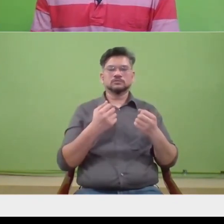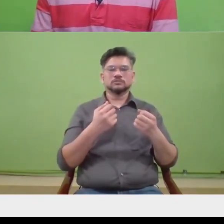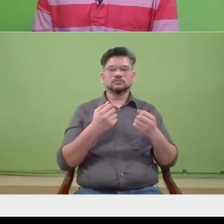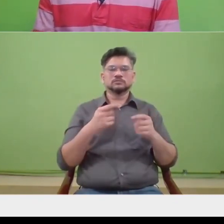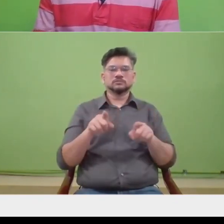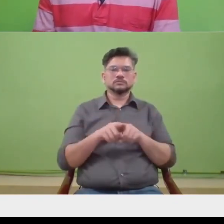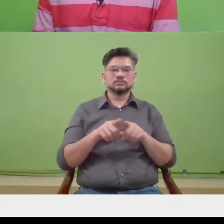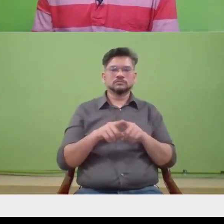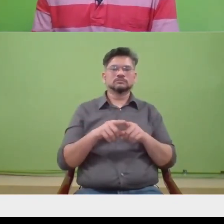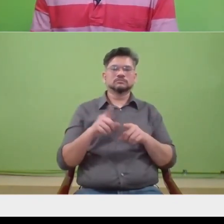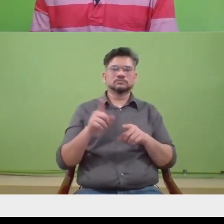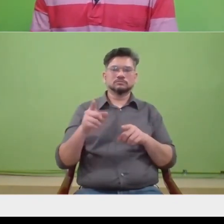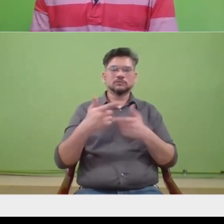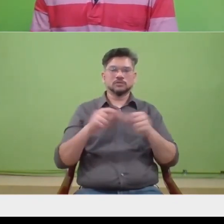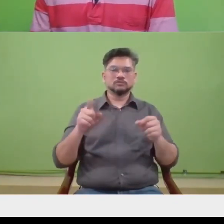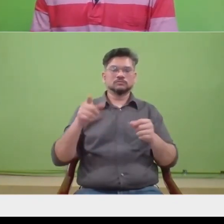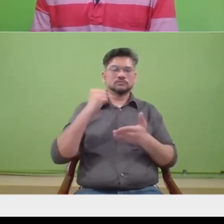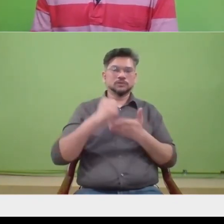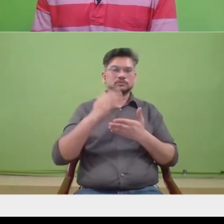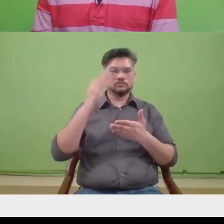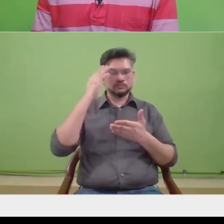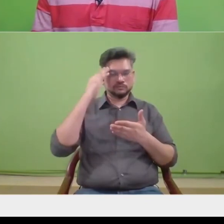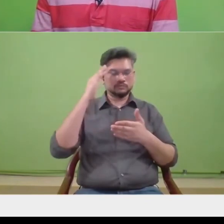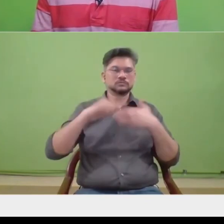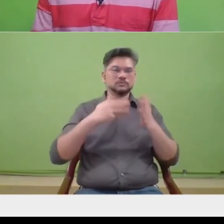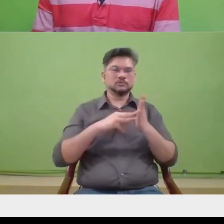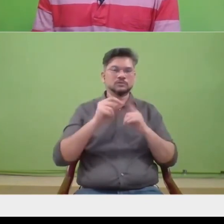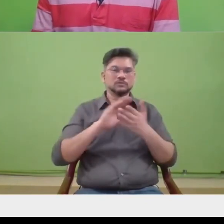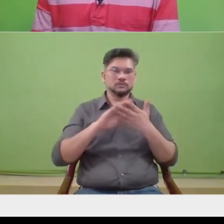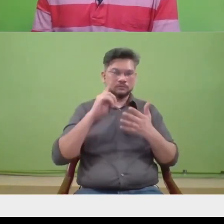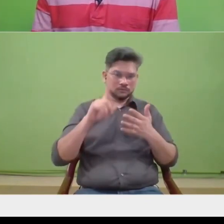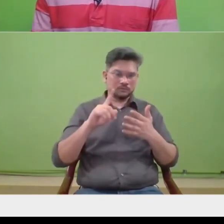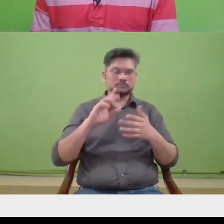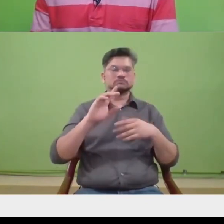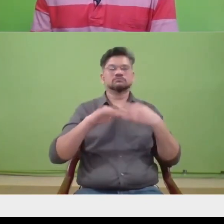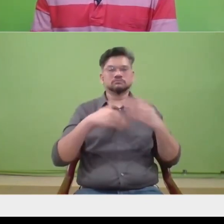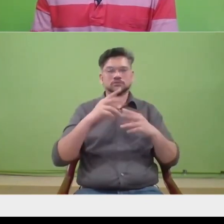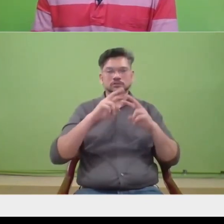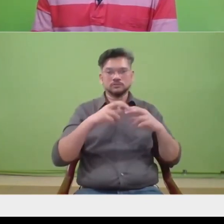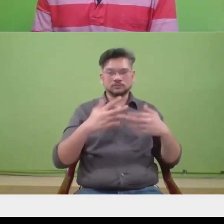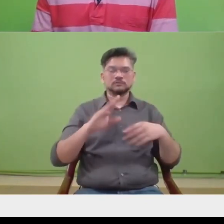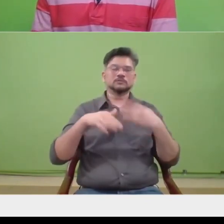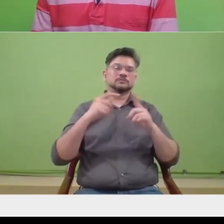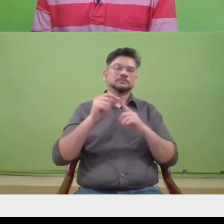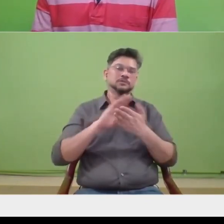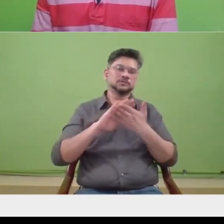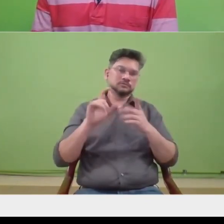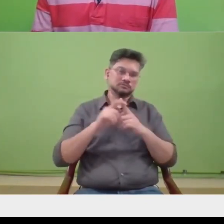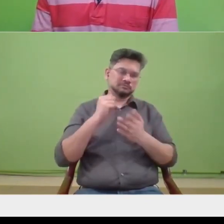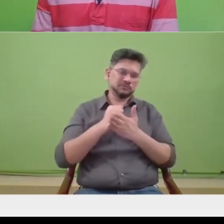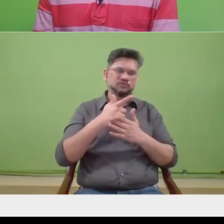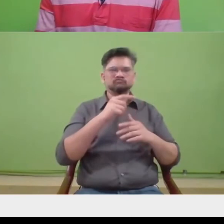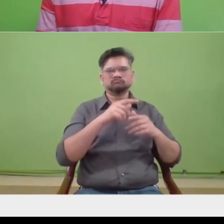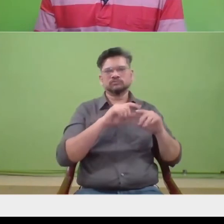linguistics first properly and then m phil level research and then phd but if we can